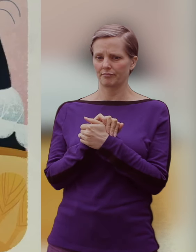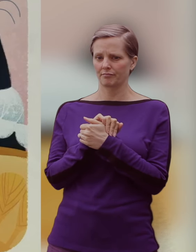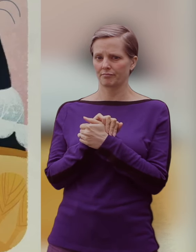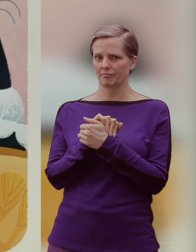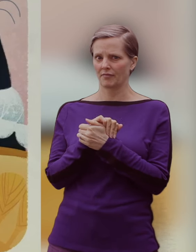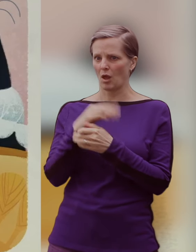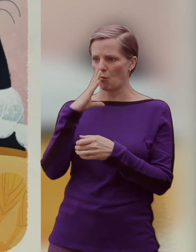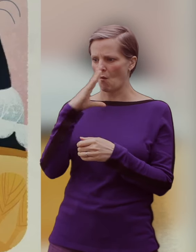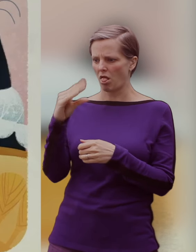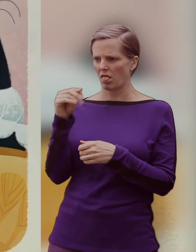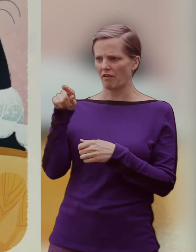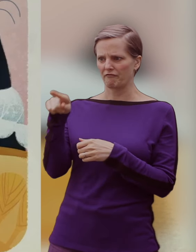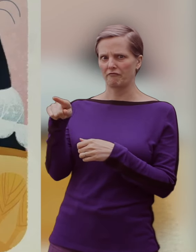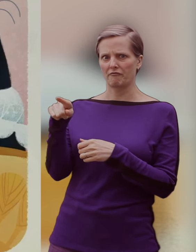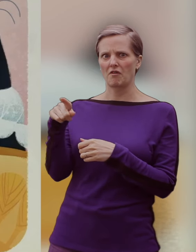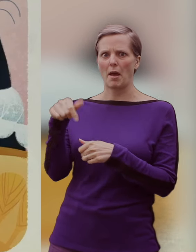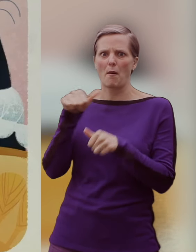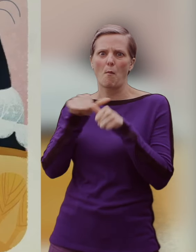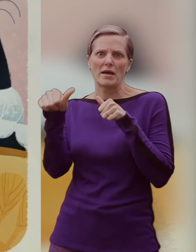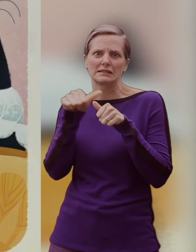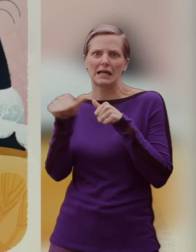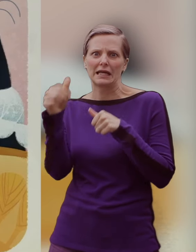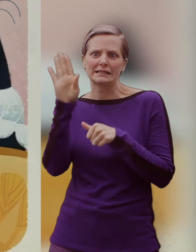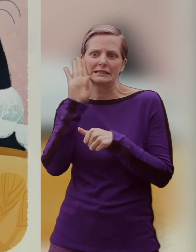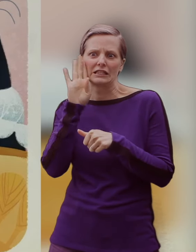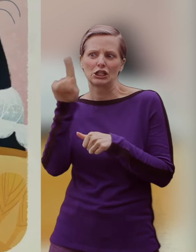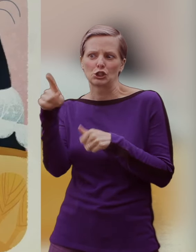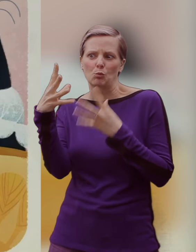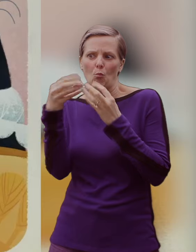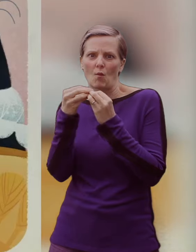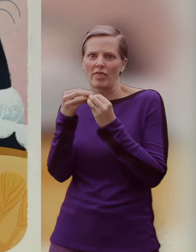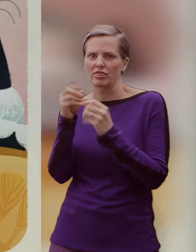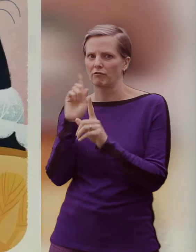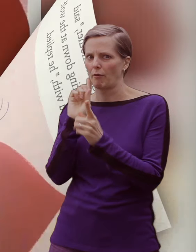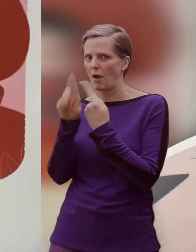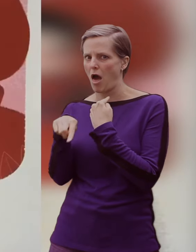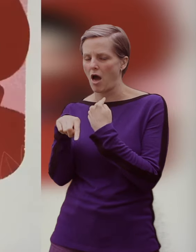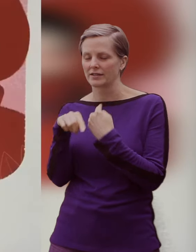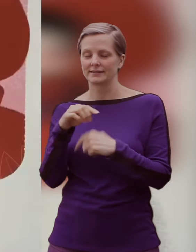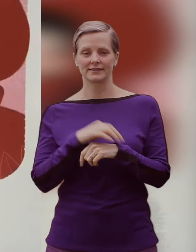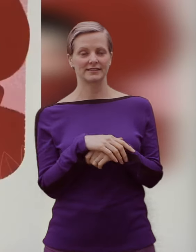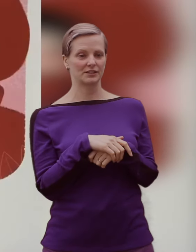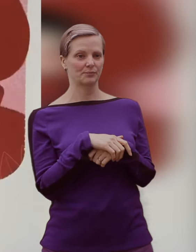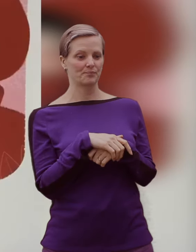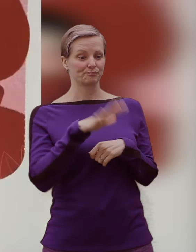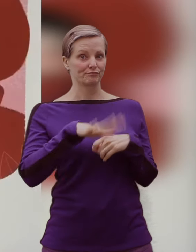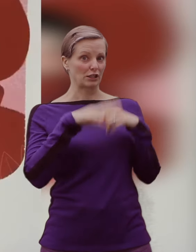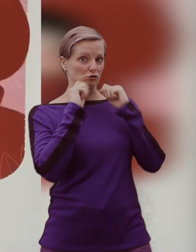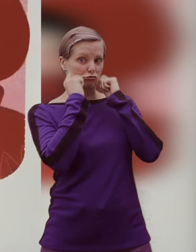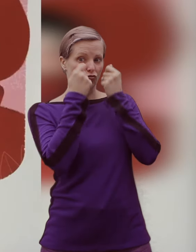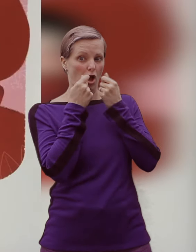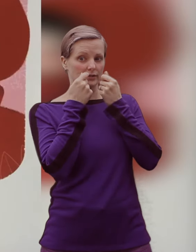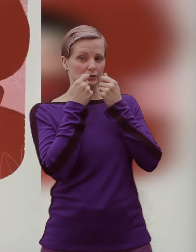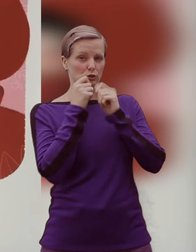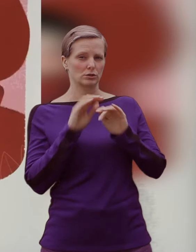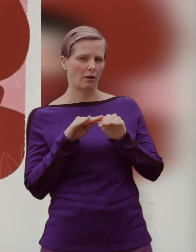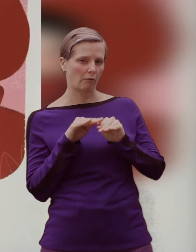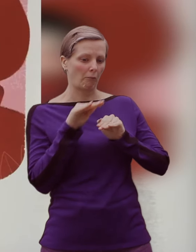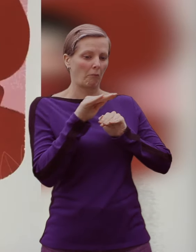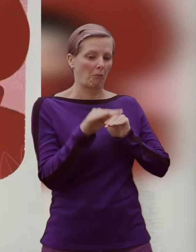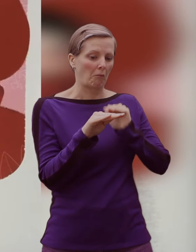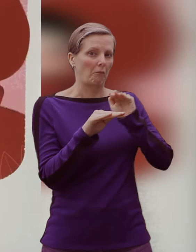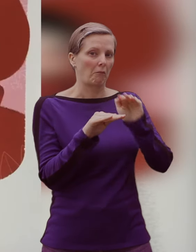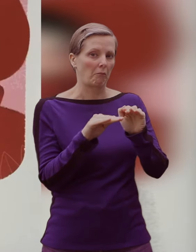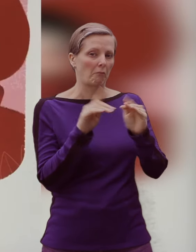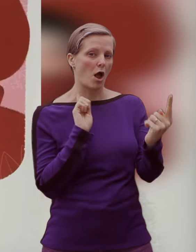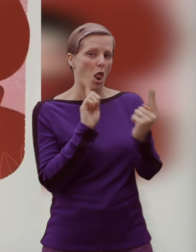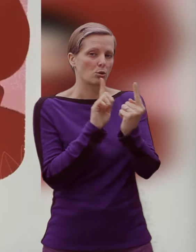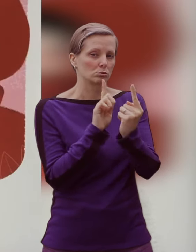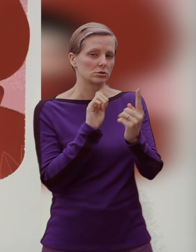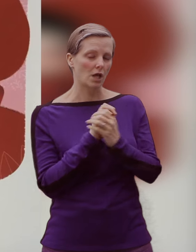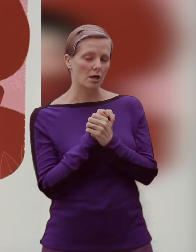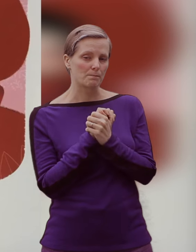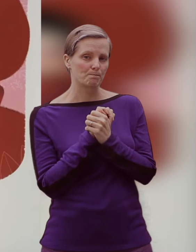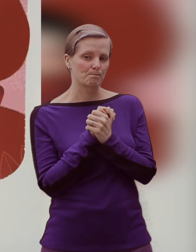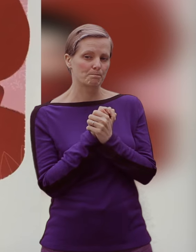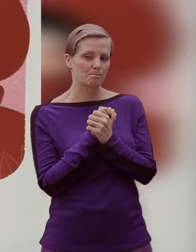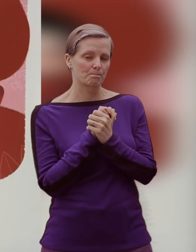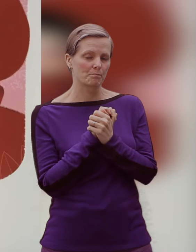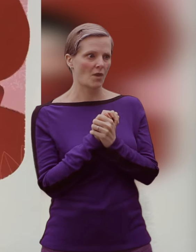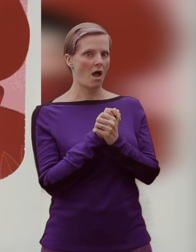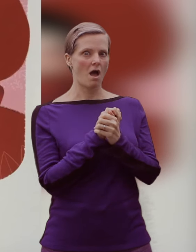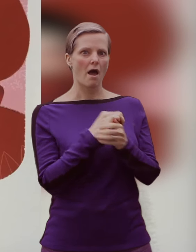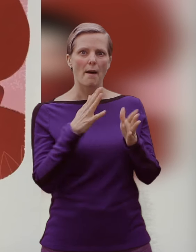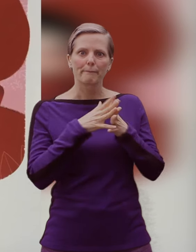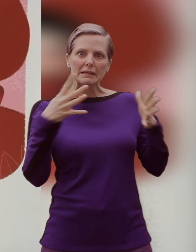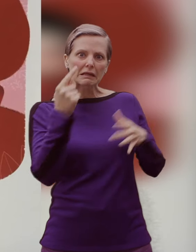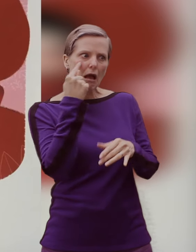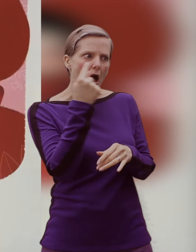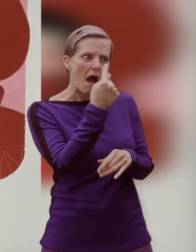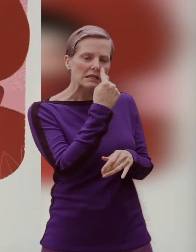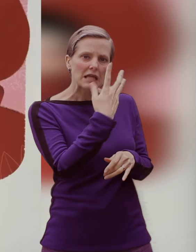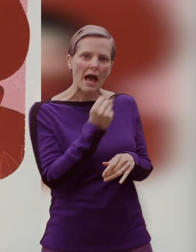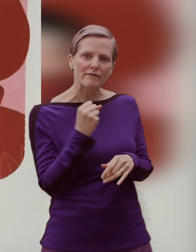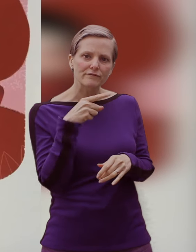All the better to hear you if he replied. Little Red Riding Hood took another step forward. What big eyes you have she said.